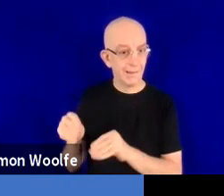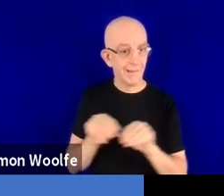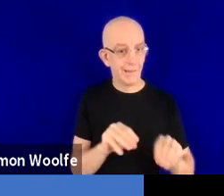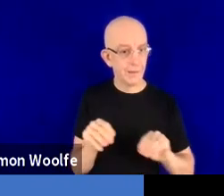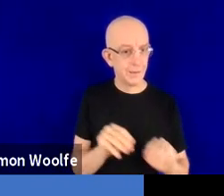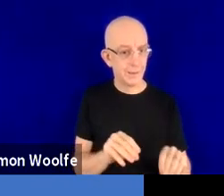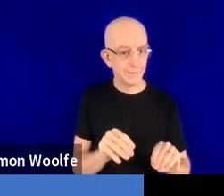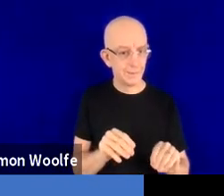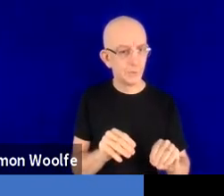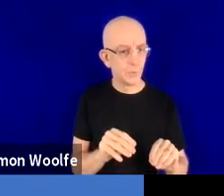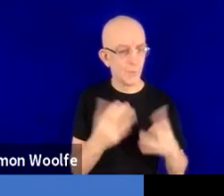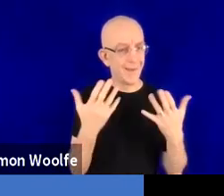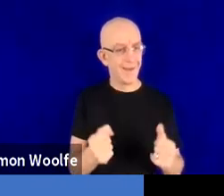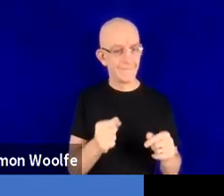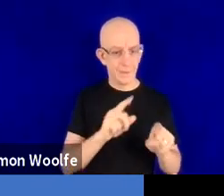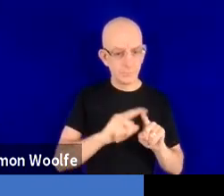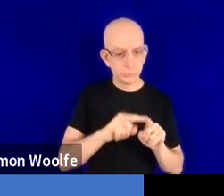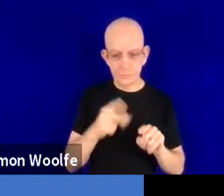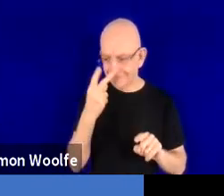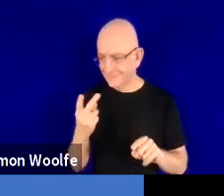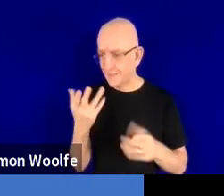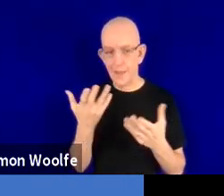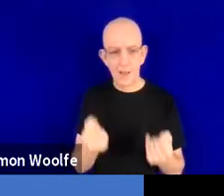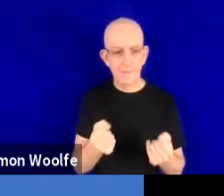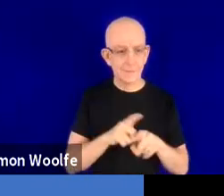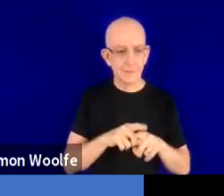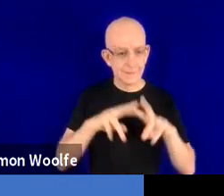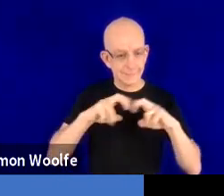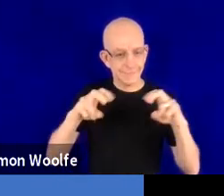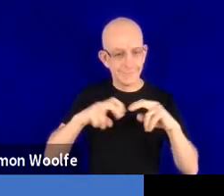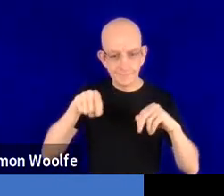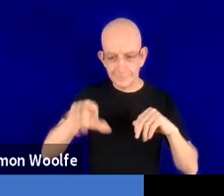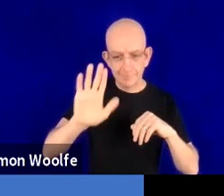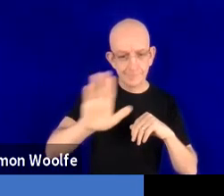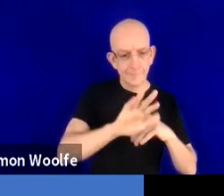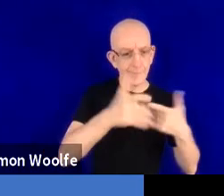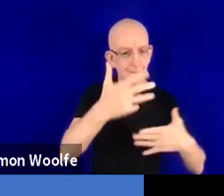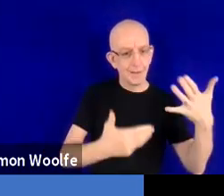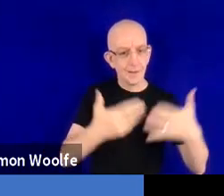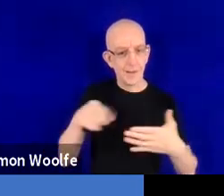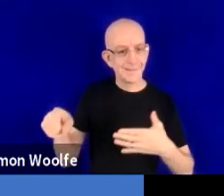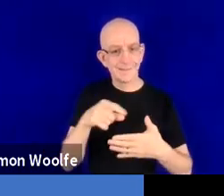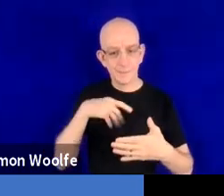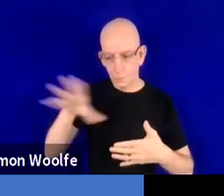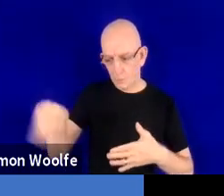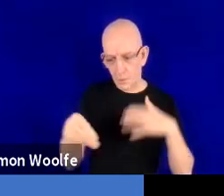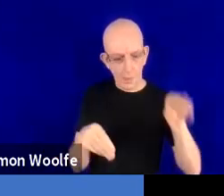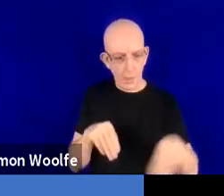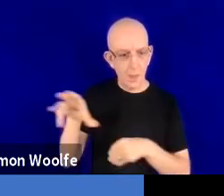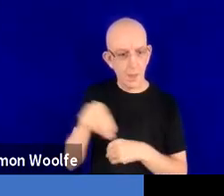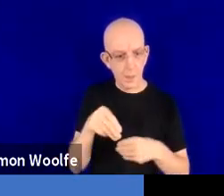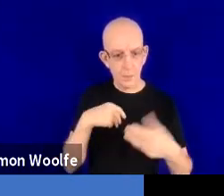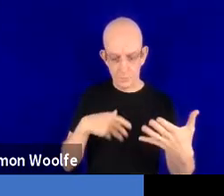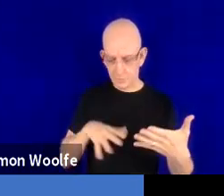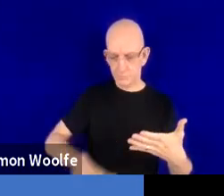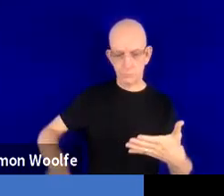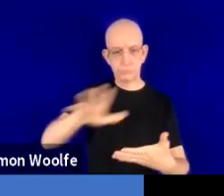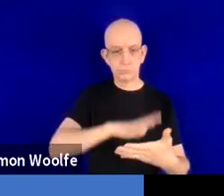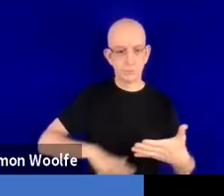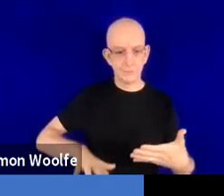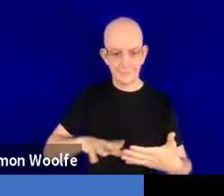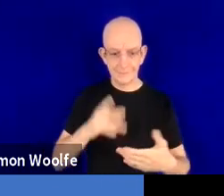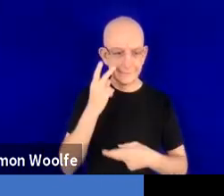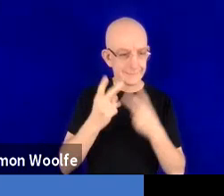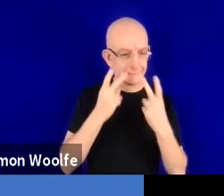what we find is about, overall, identifying 98 countries put in place some kind of disability specific measure, which is a bit less than half all countries that put something in place